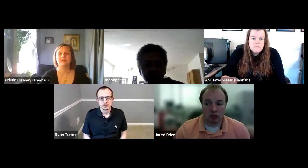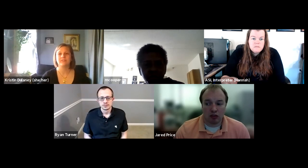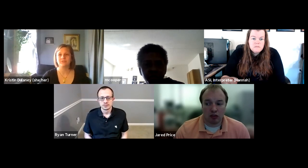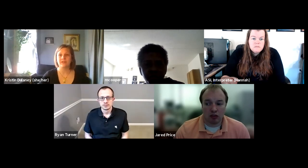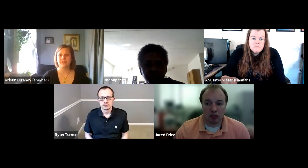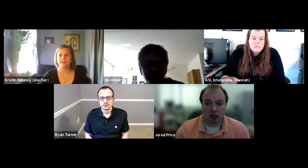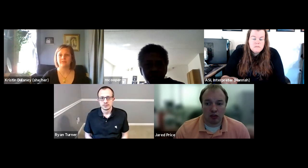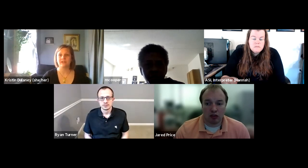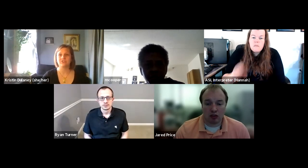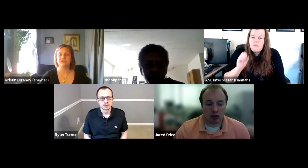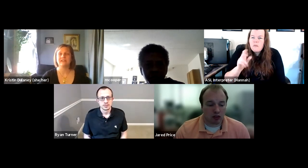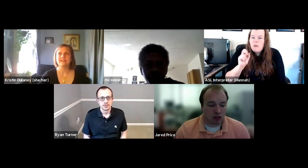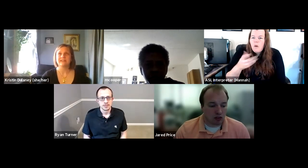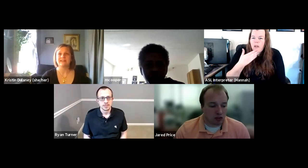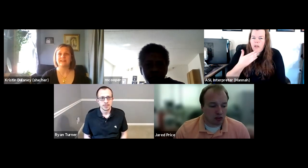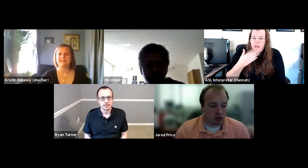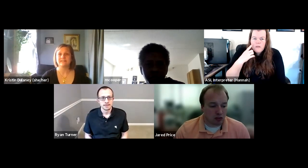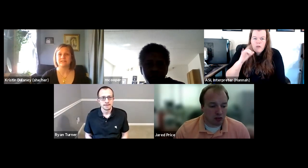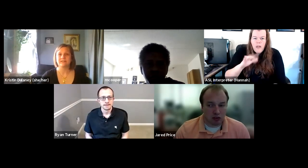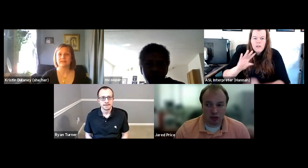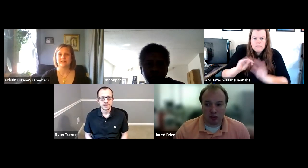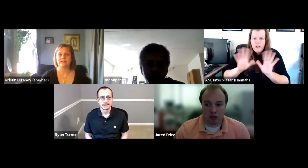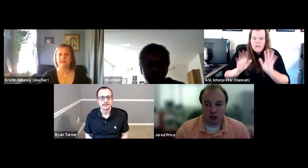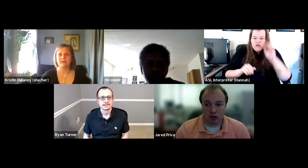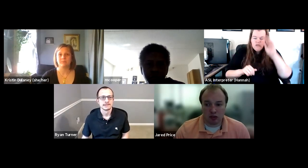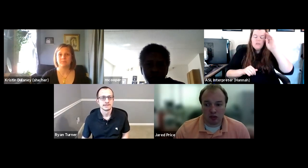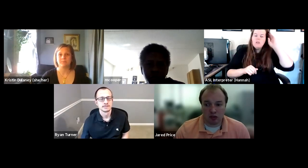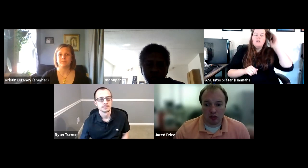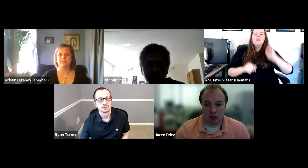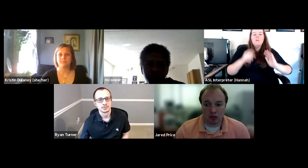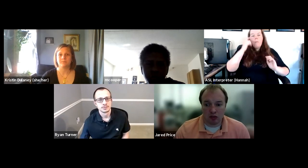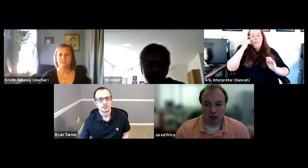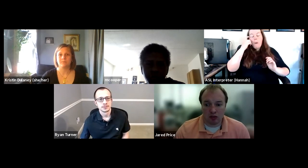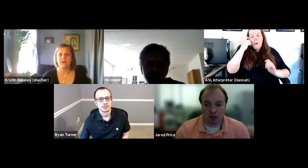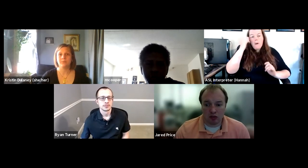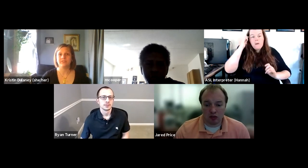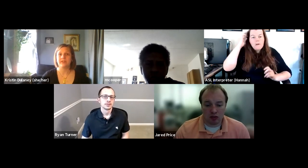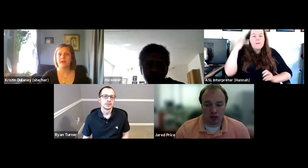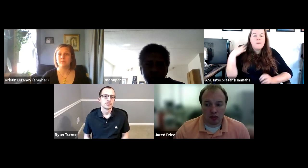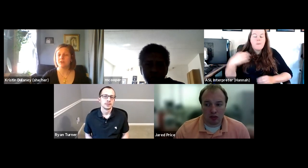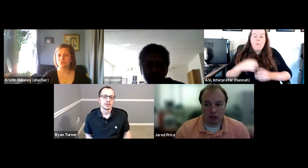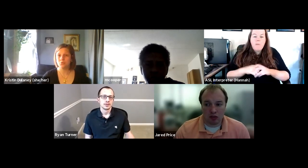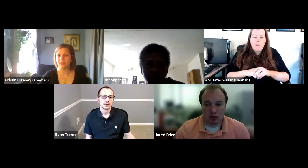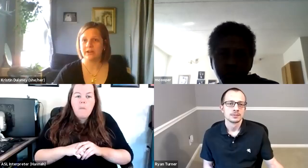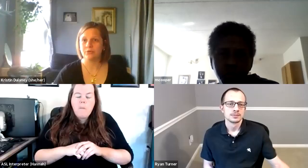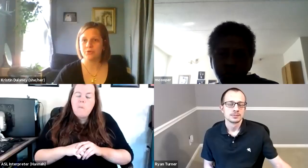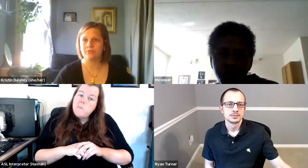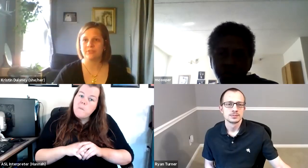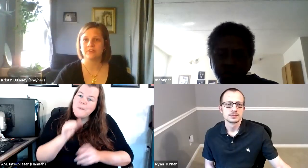perfect thanks for that clarification and um I will say I'm not sure. I don't know if there are